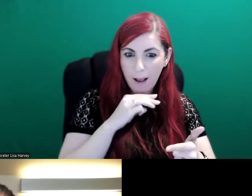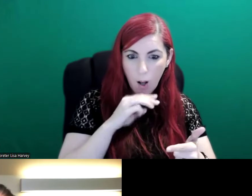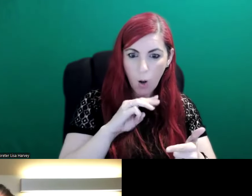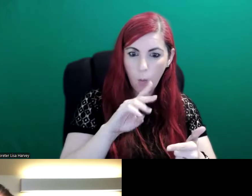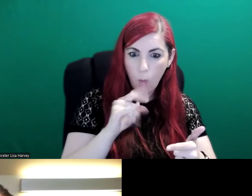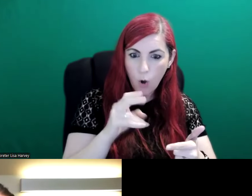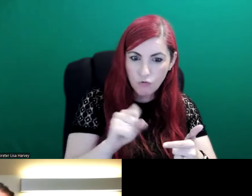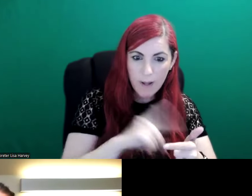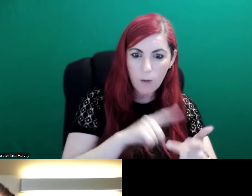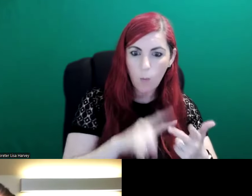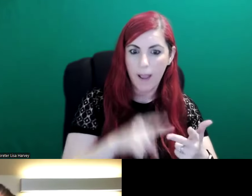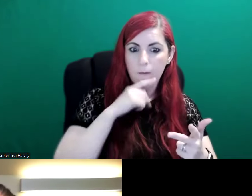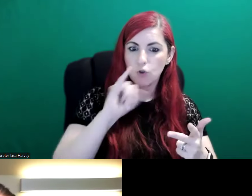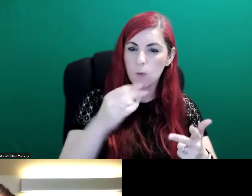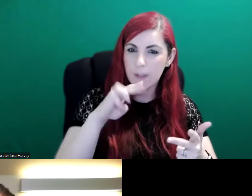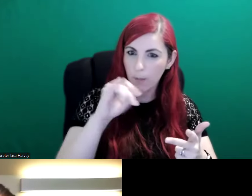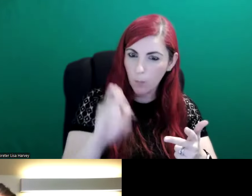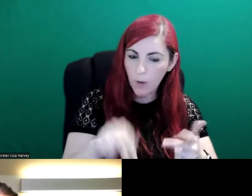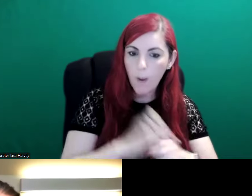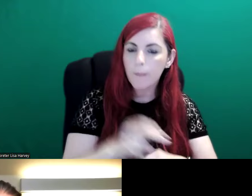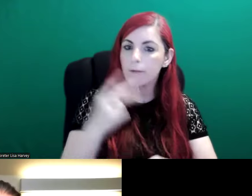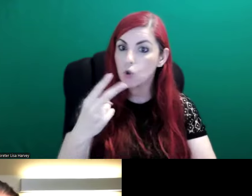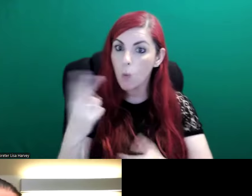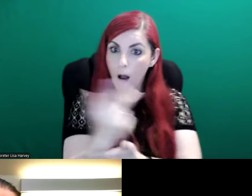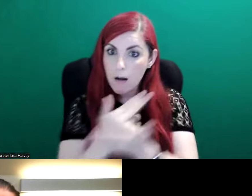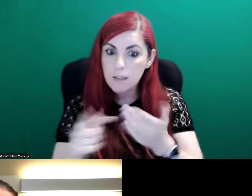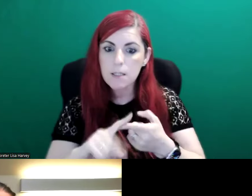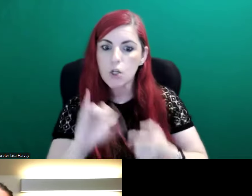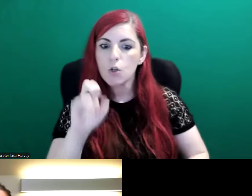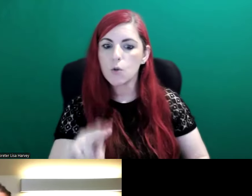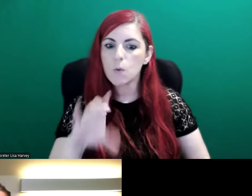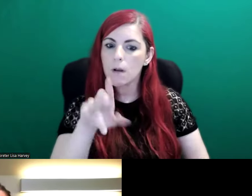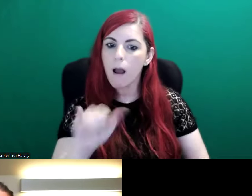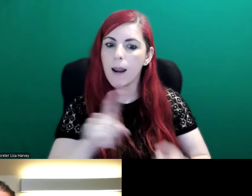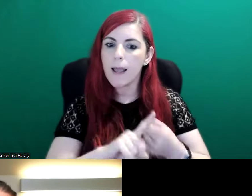artists, Susan Connolly and Brian Fay, who like it just shows how, even today, the